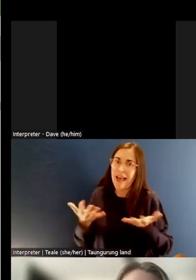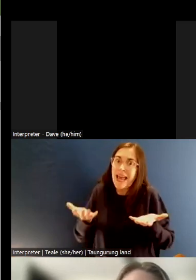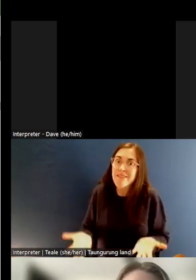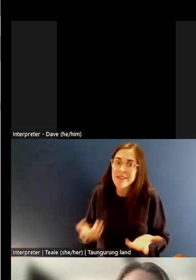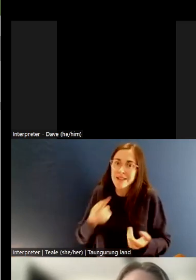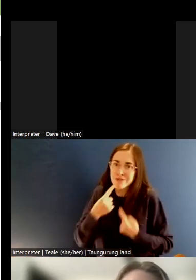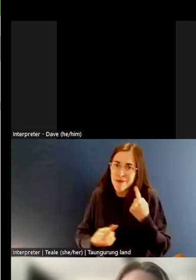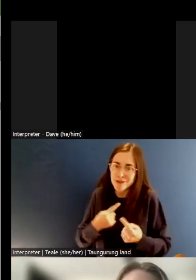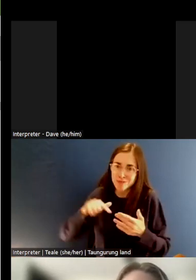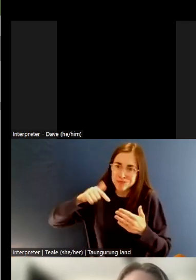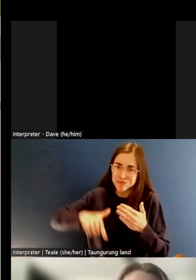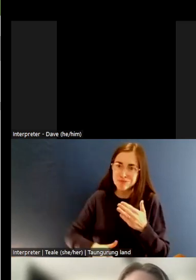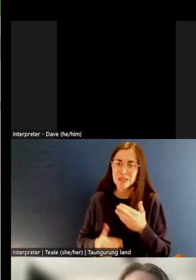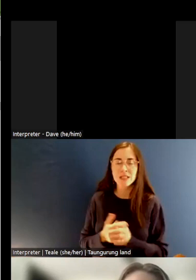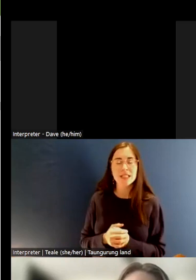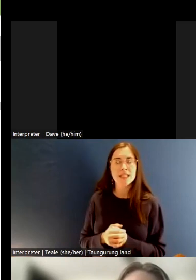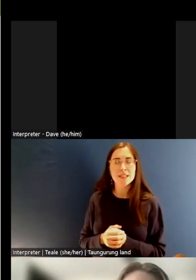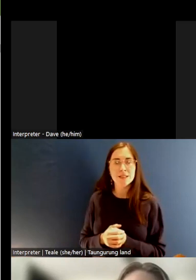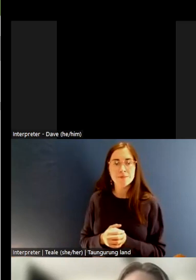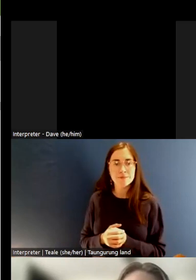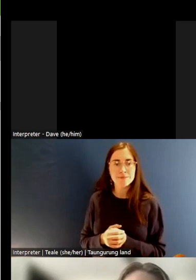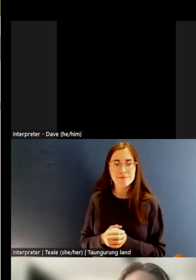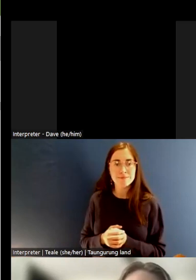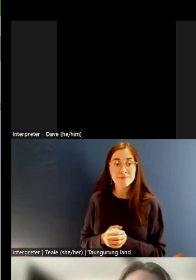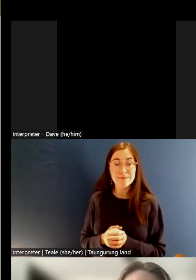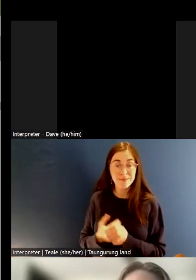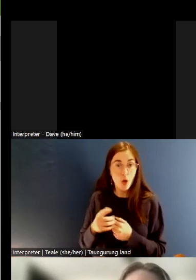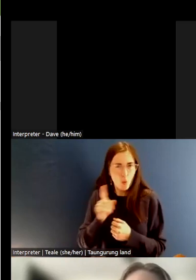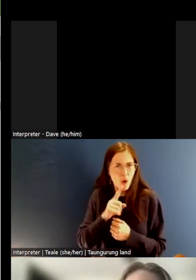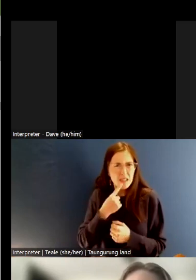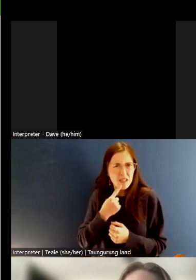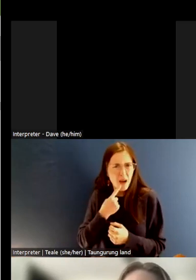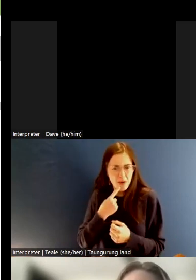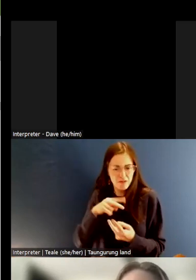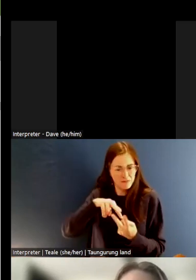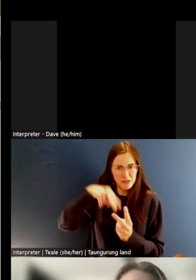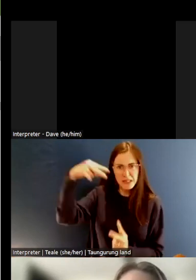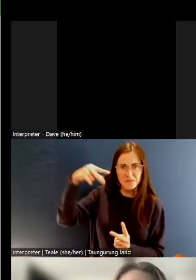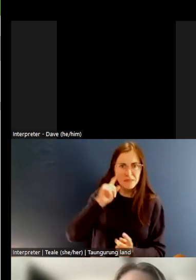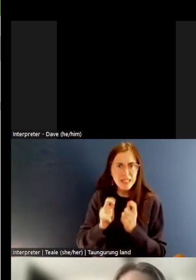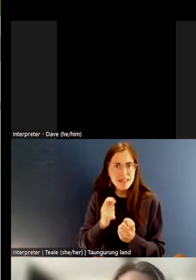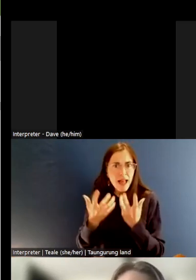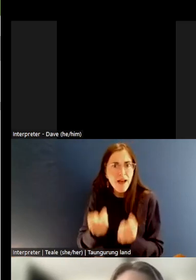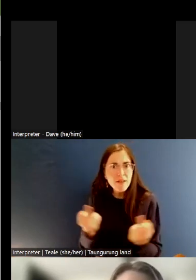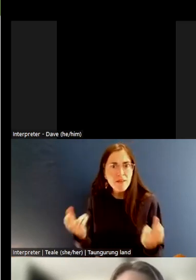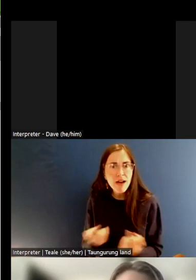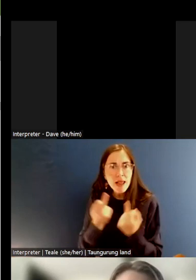So the types of genetic testing that there are, so if you've got there on the left is a single gene,